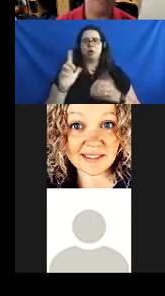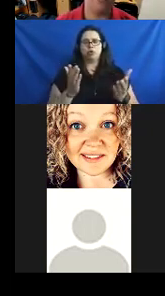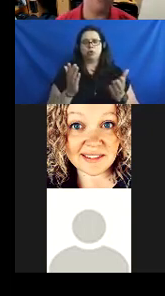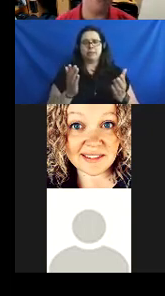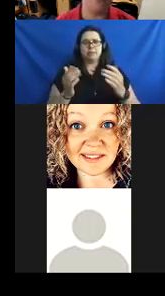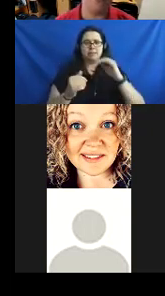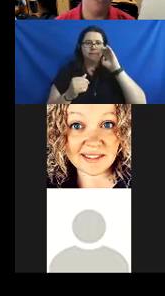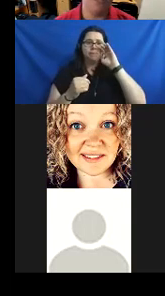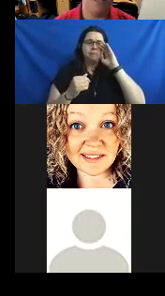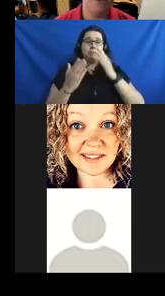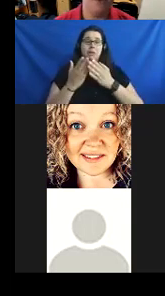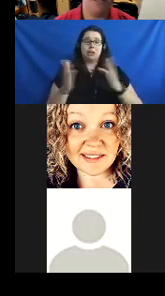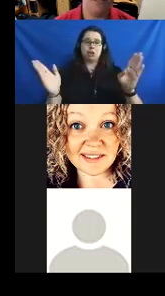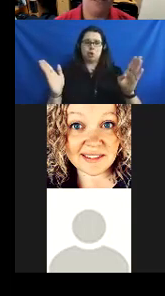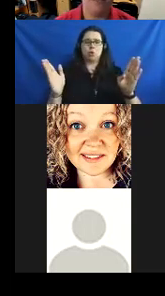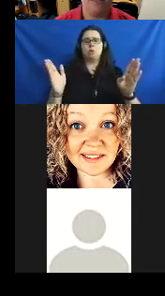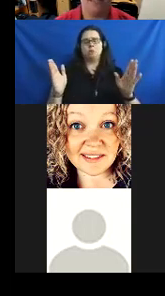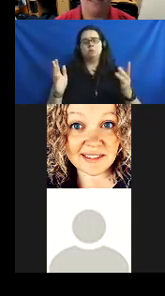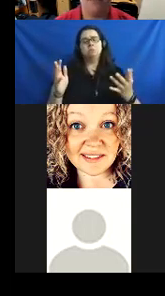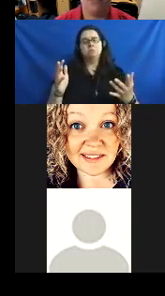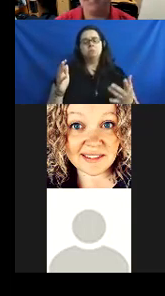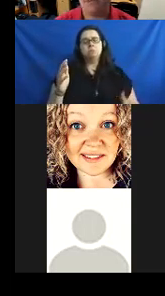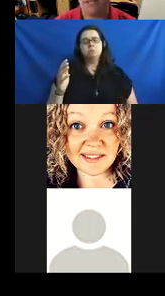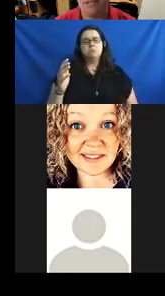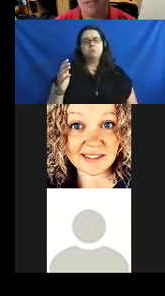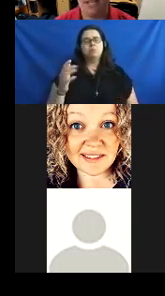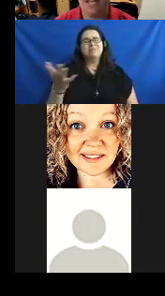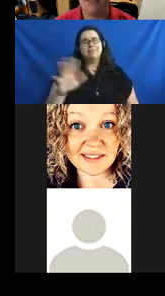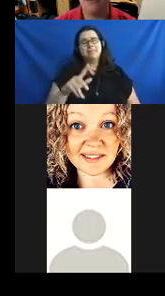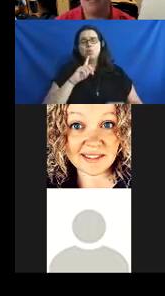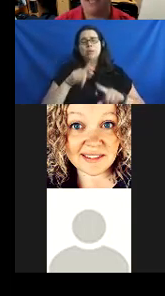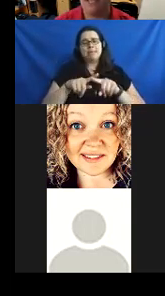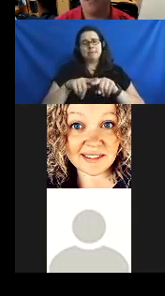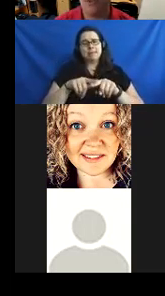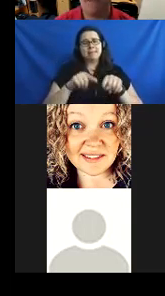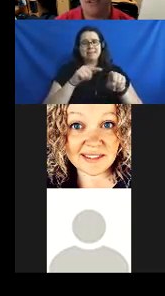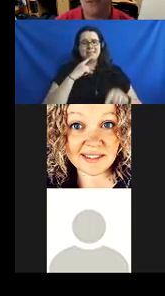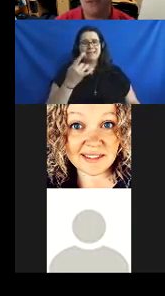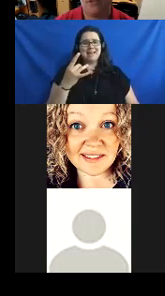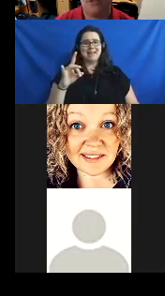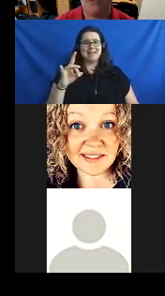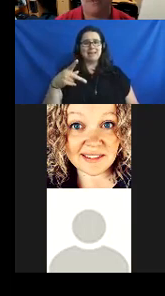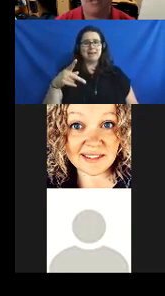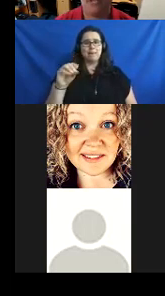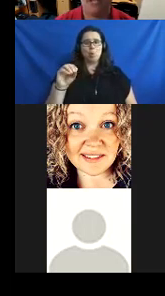IN GENERAL, YOU KNOW, IT REALLY DEPENDS. I HAVE HERE THAT 18-POINT FONT OR LARGER IS RECOMMENDED.